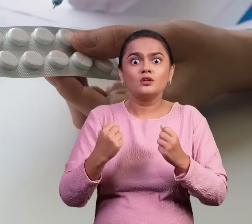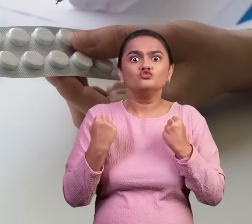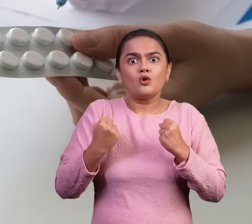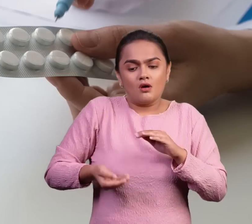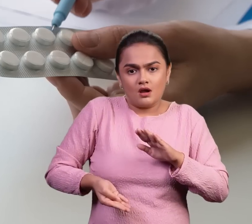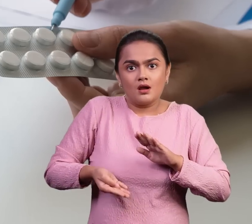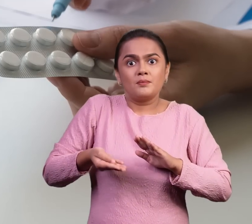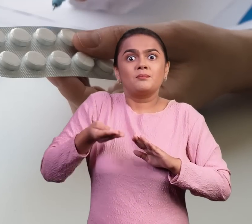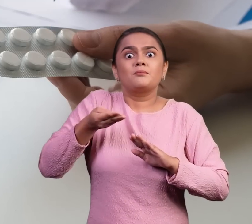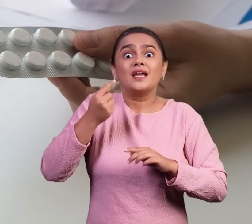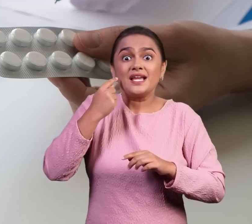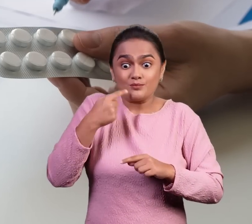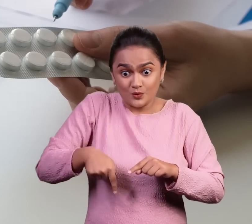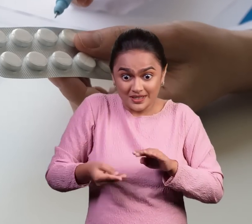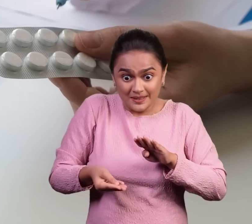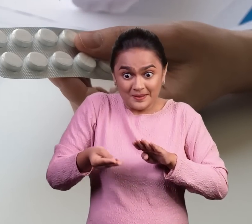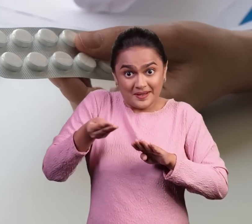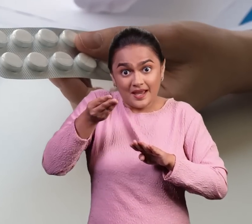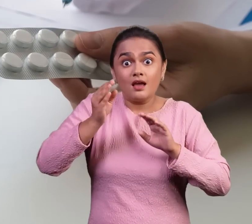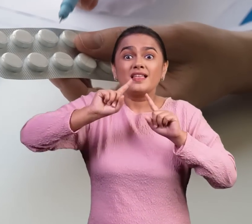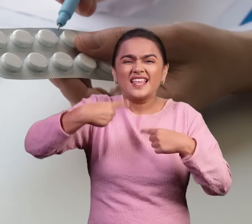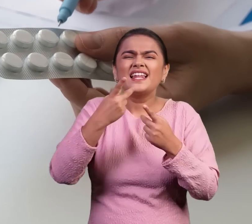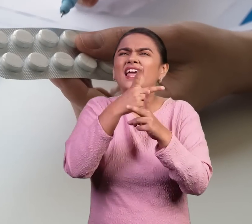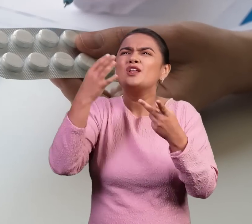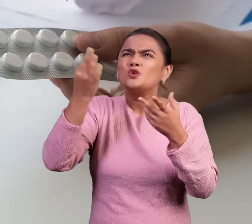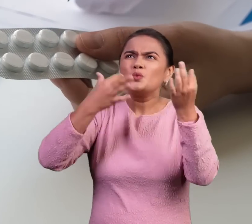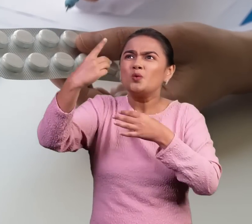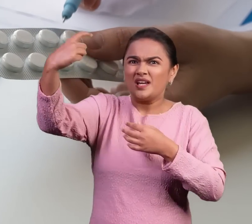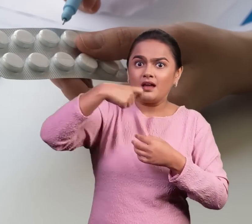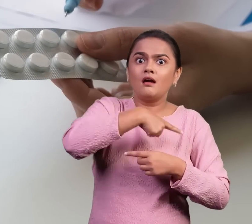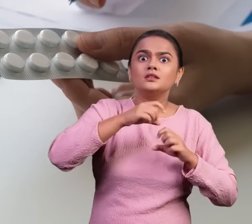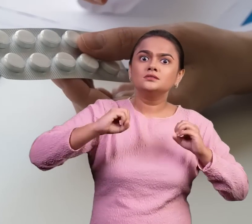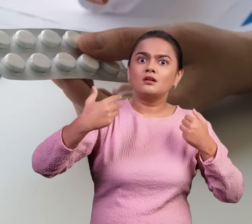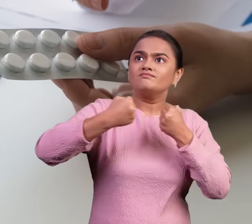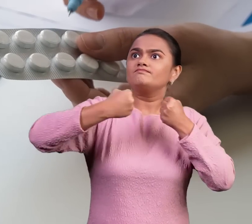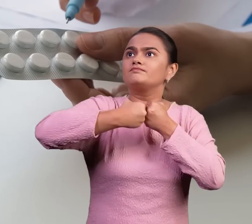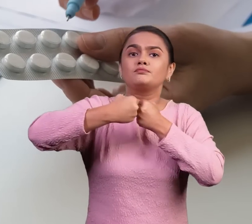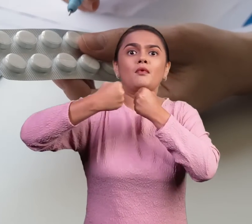As immunity improves, your body will fight the virus and bacteria.